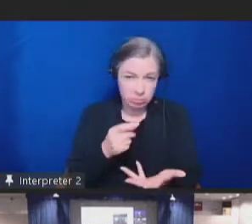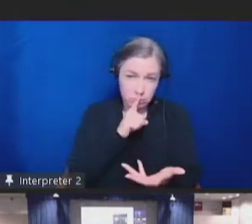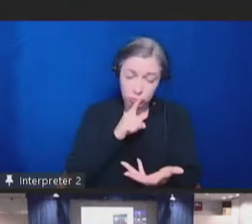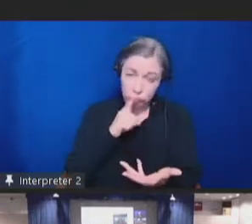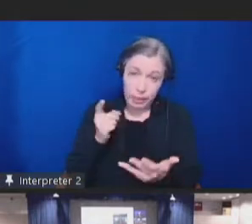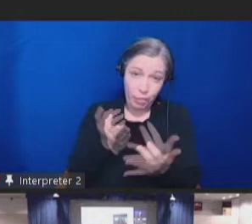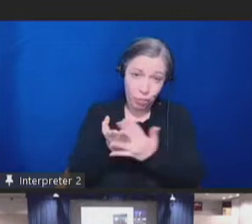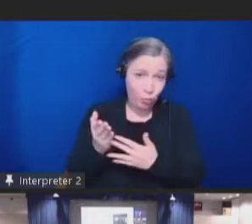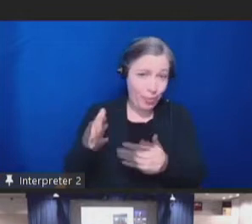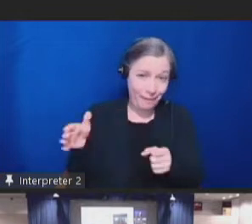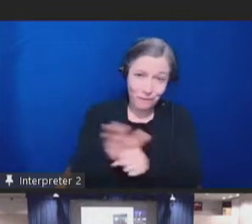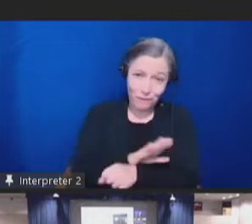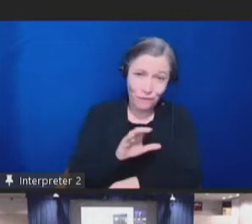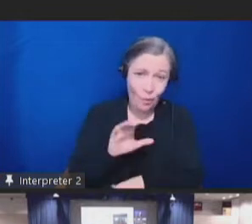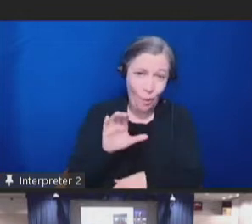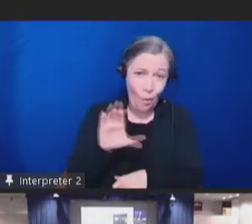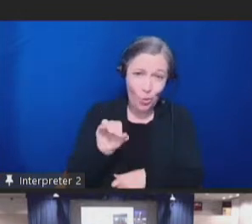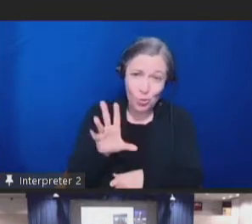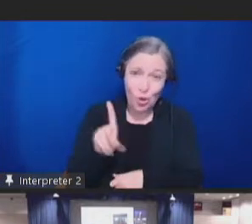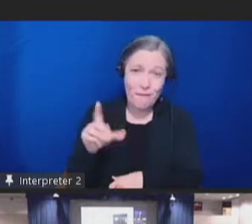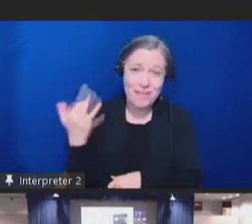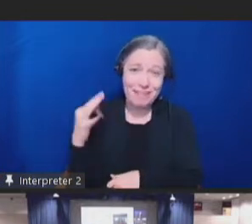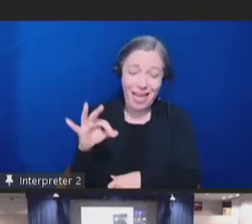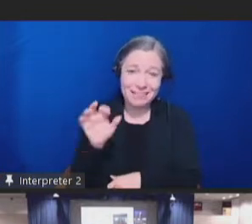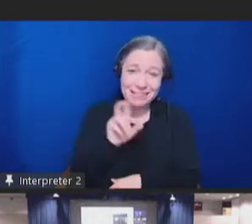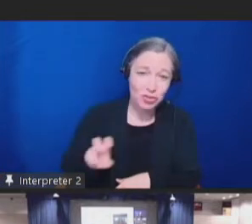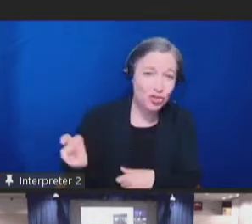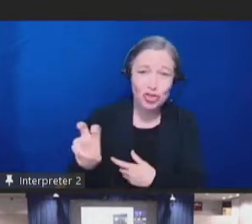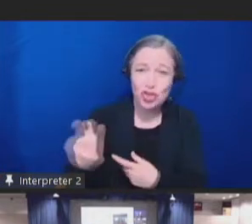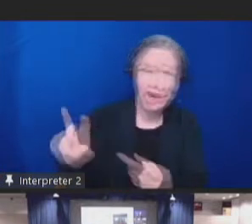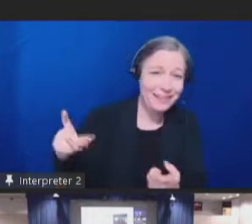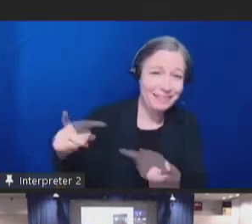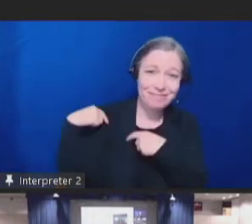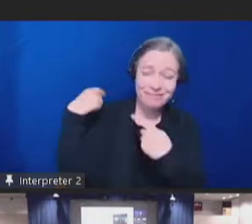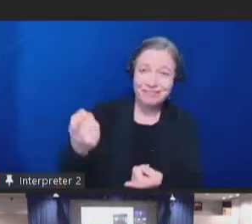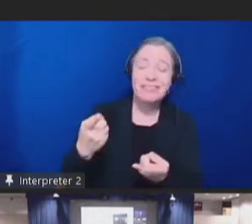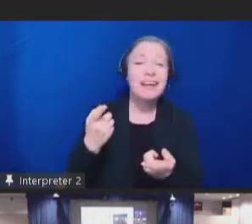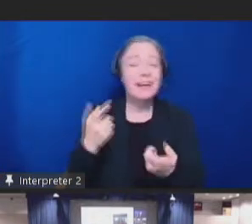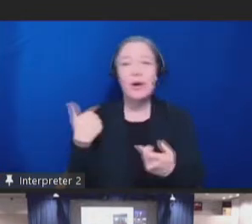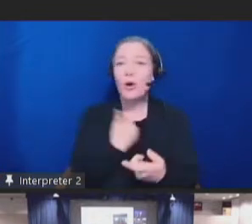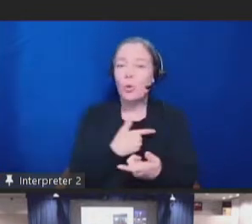journey with new recommendations and guidelines, we were able to mobilize our community corps to